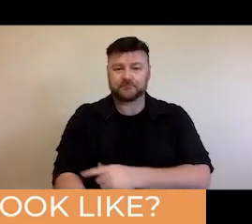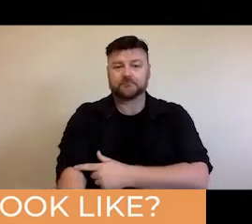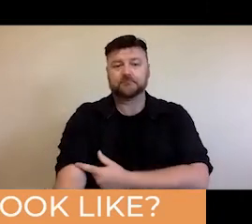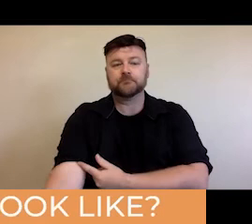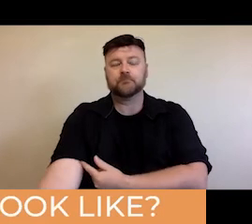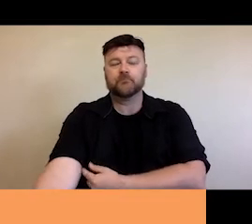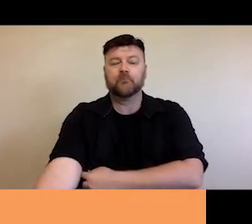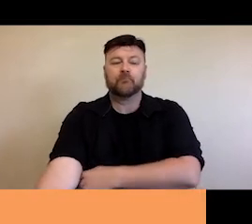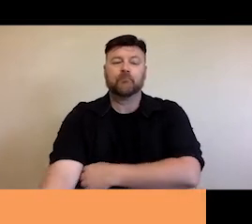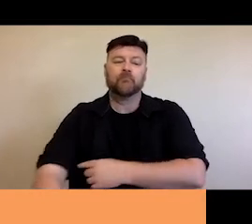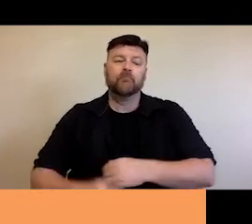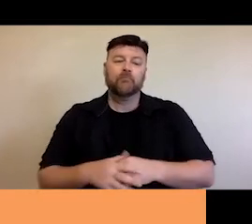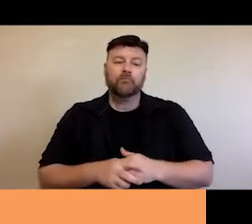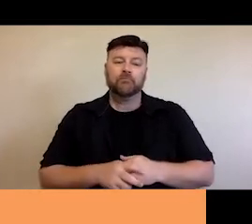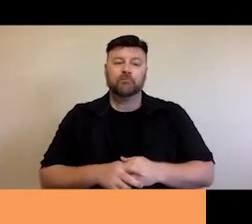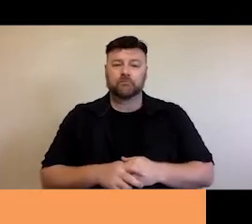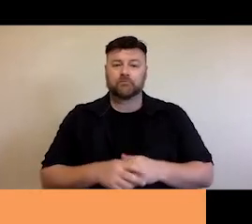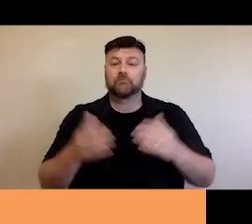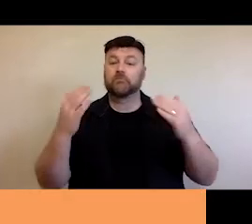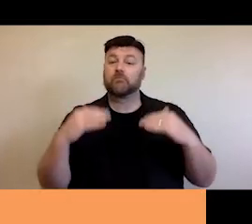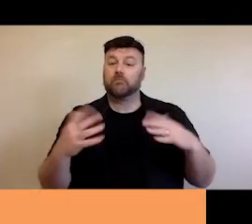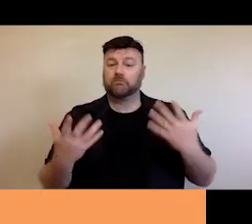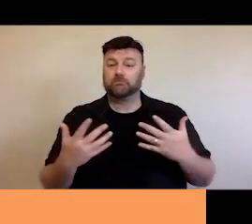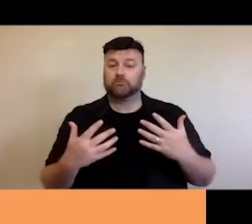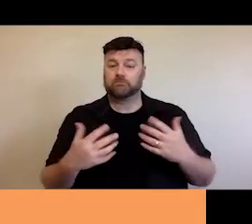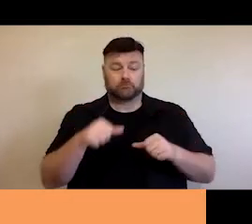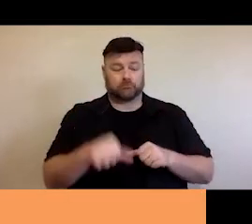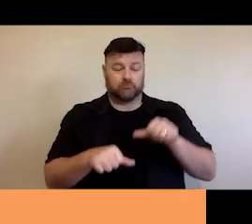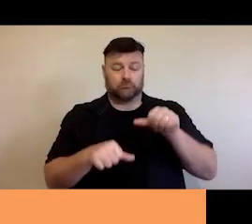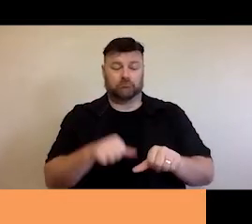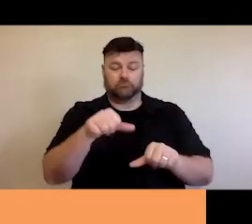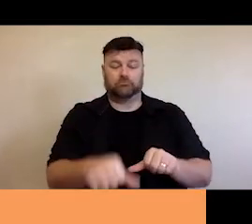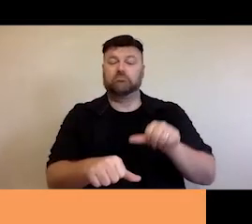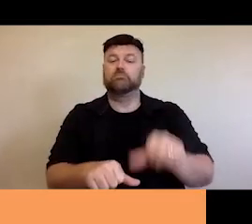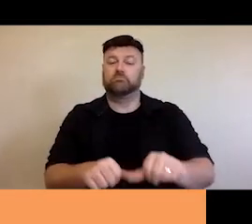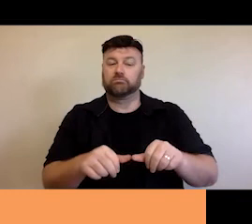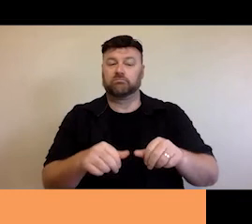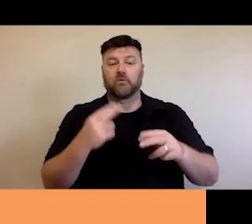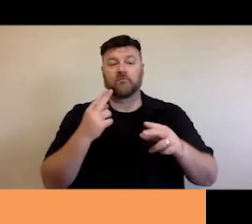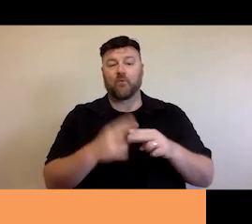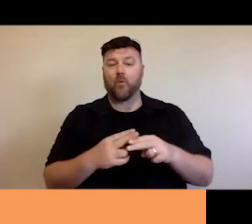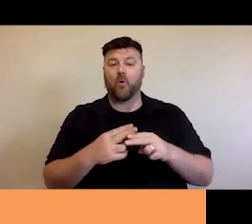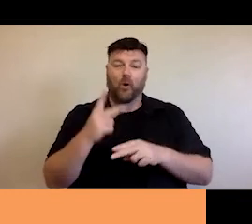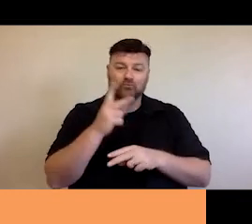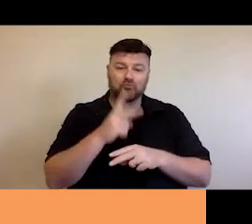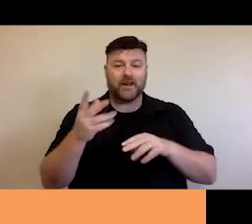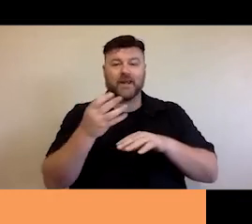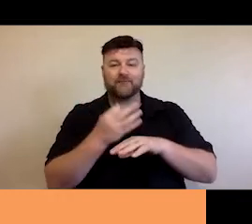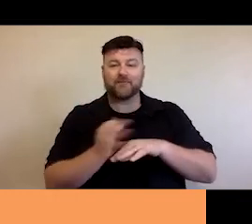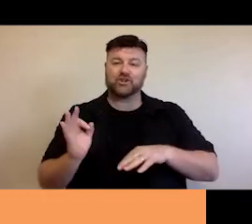So, here's the step-by-step guide to developing your refreshed strategy in times of uncertainty.